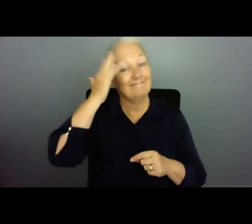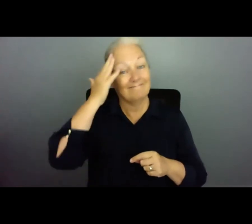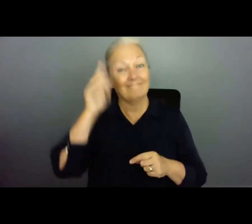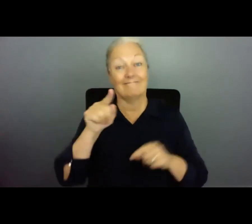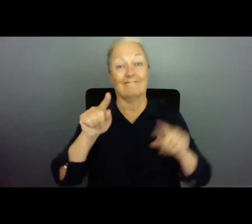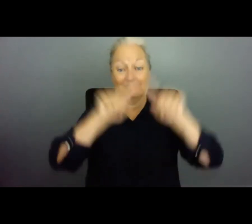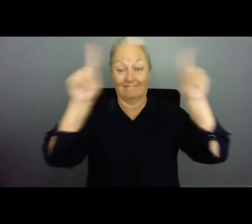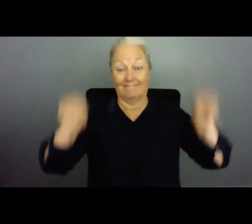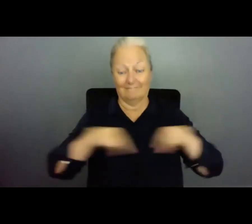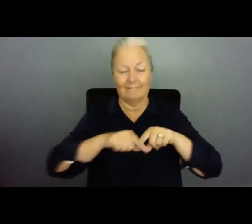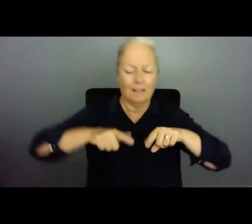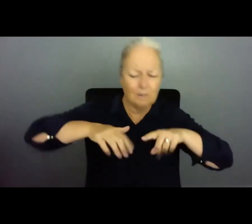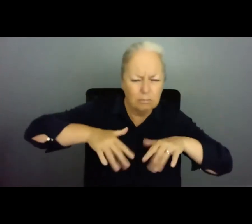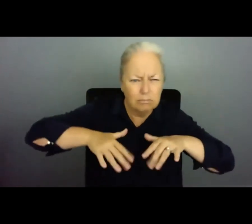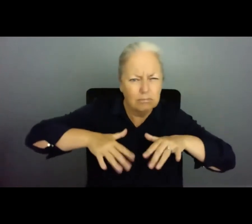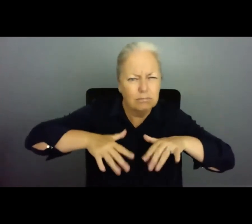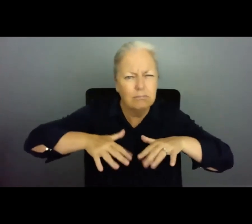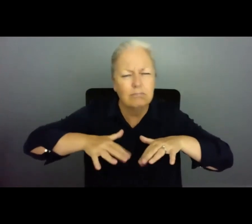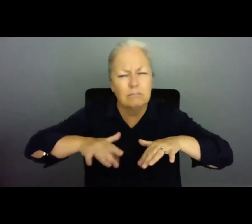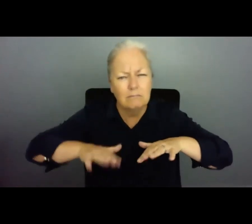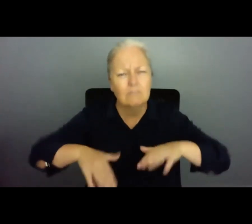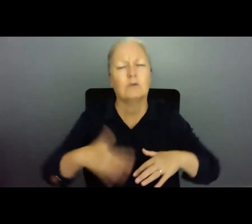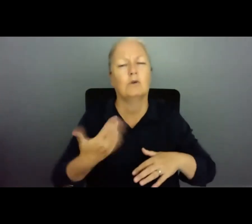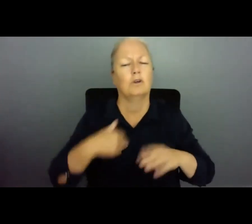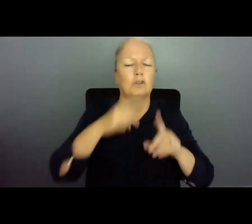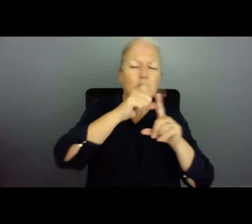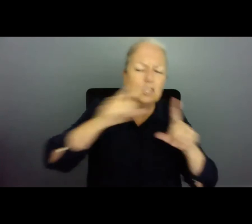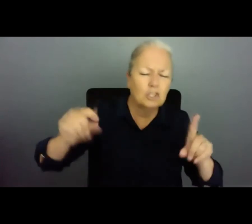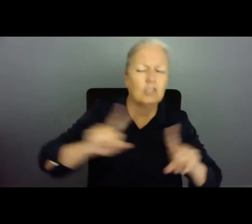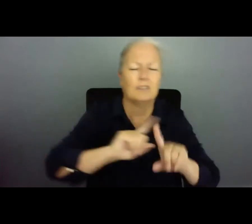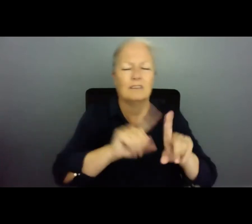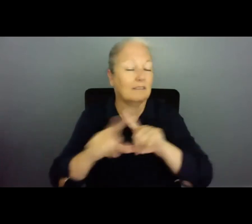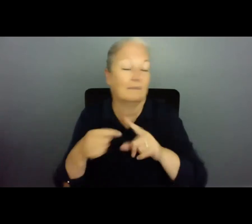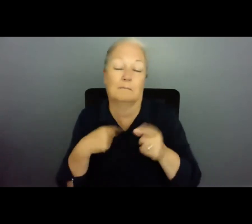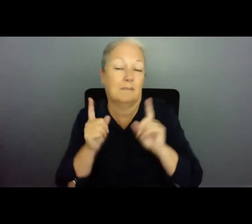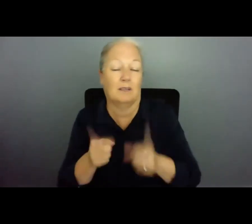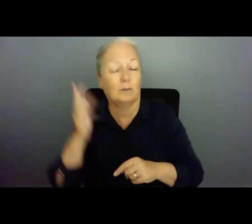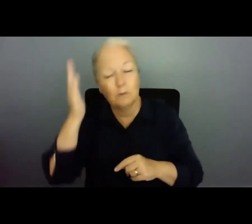in every training and participation this affect the participation of the persons